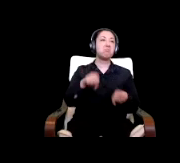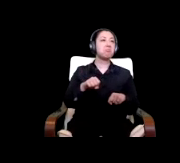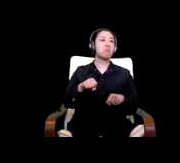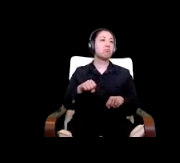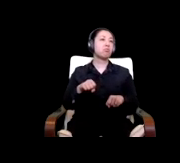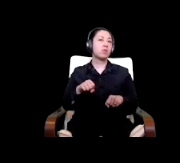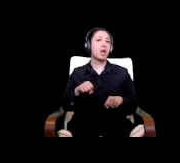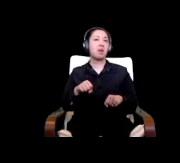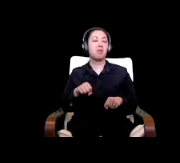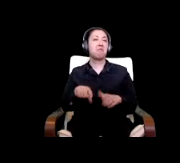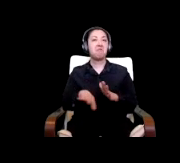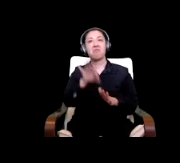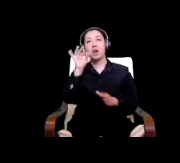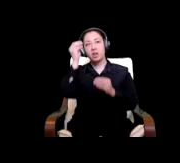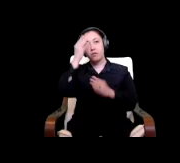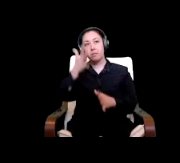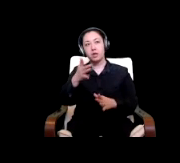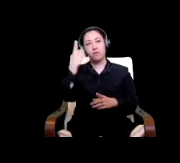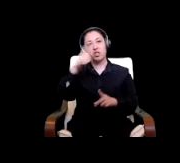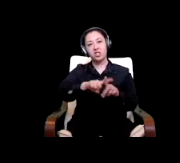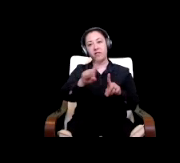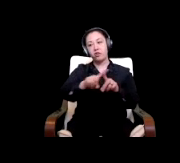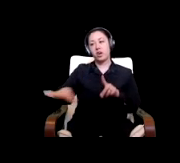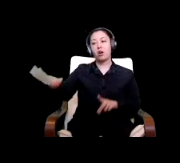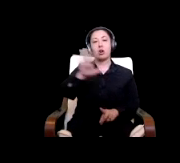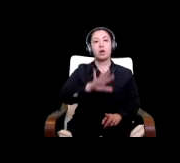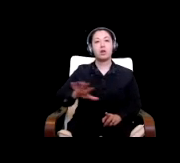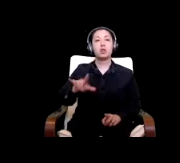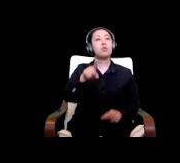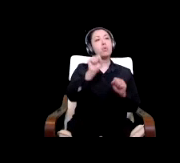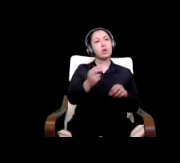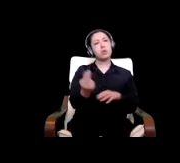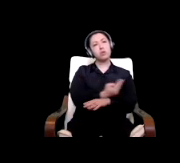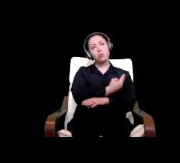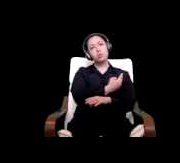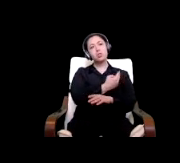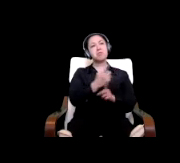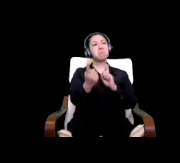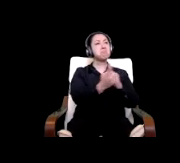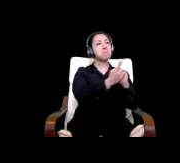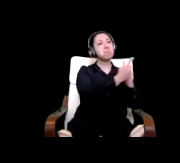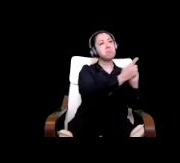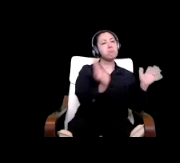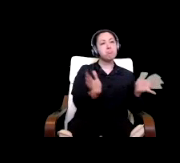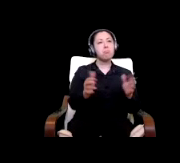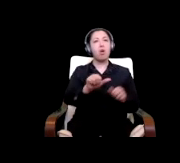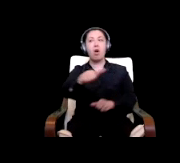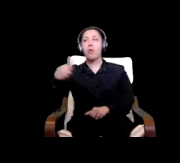You can always use it to consult with other professionals. So I think it is helpful to